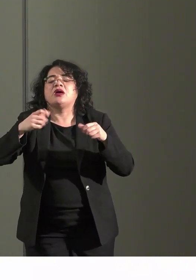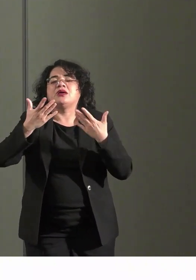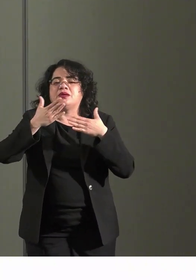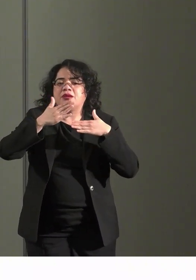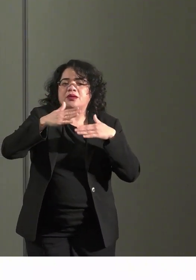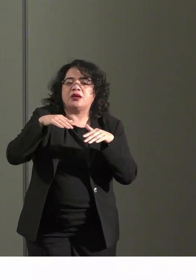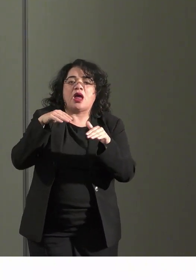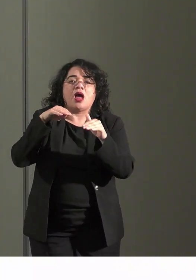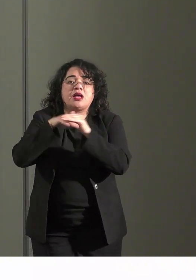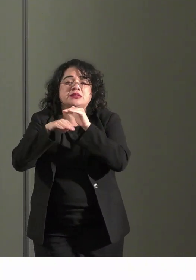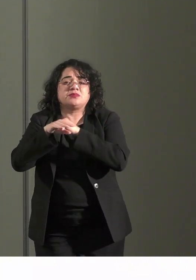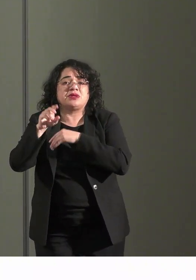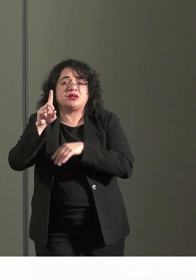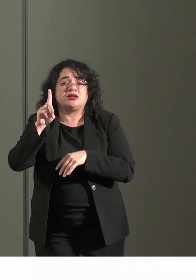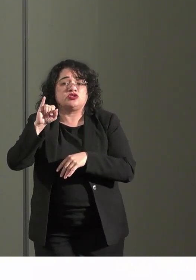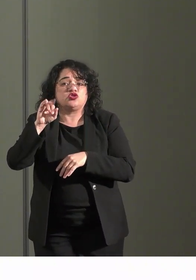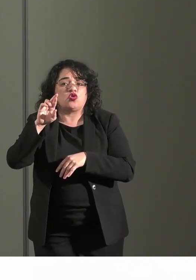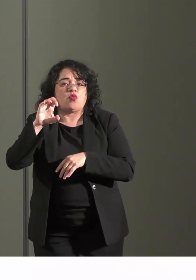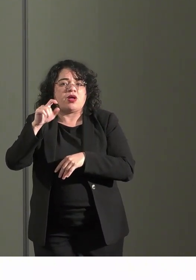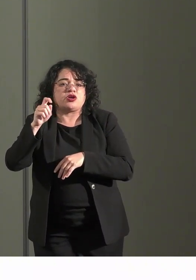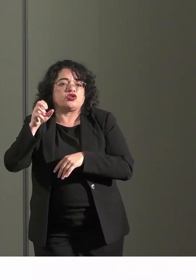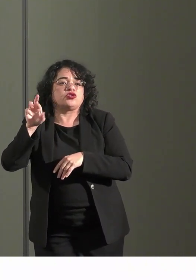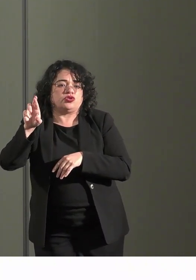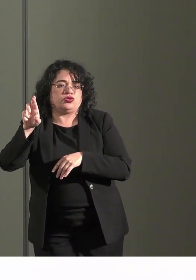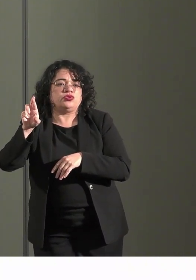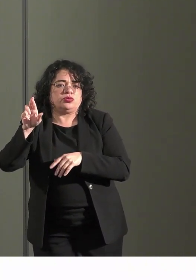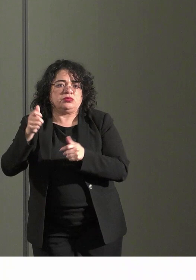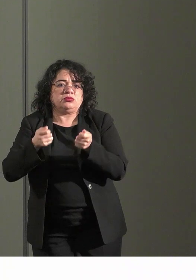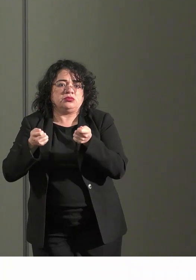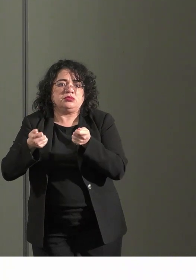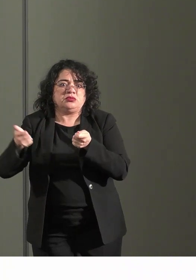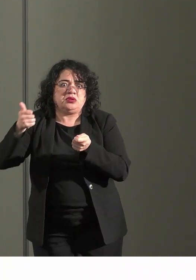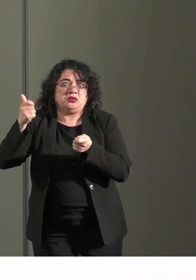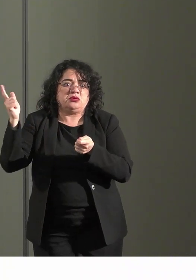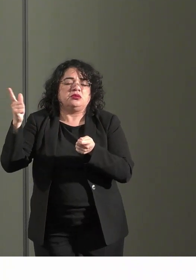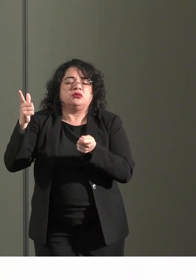Director. They come out and create a piece of legislation and they make a recommend to put